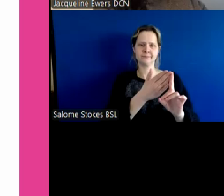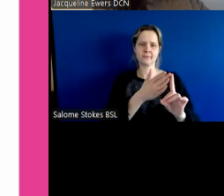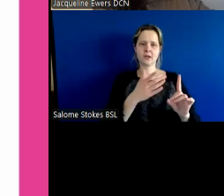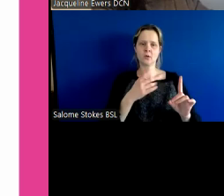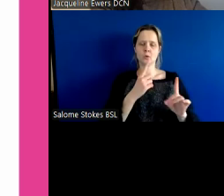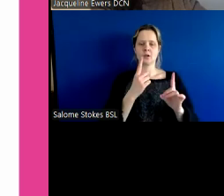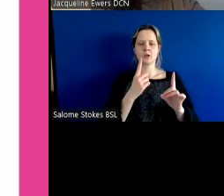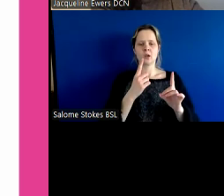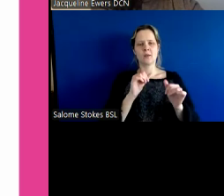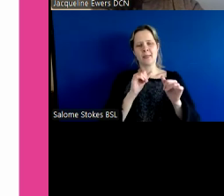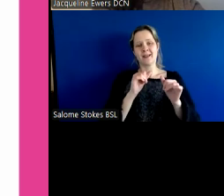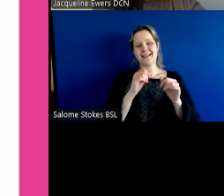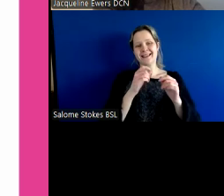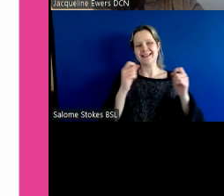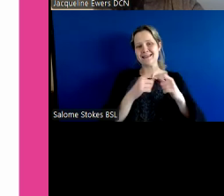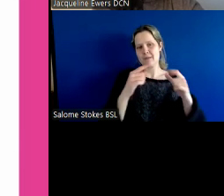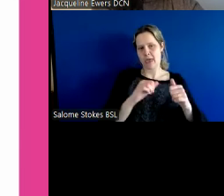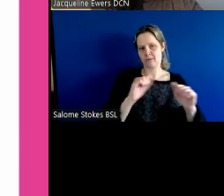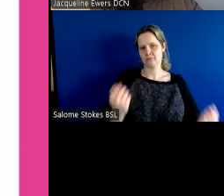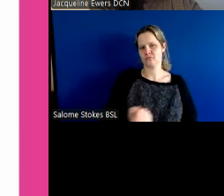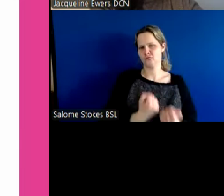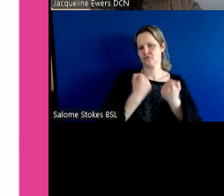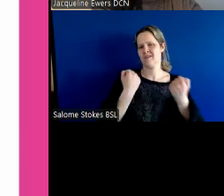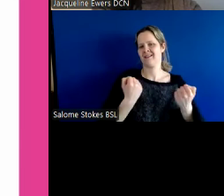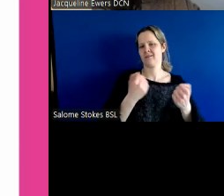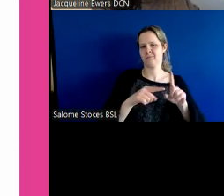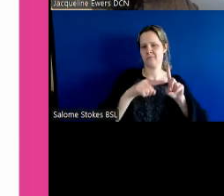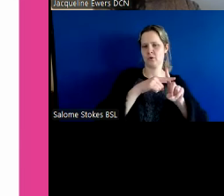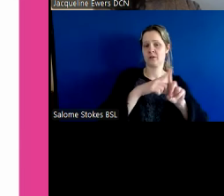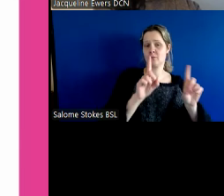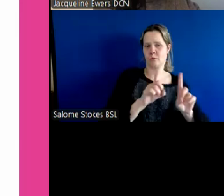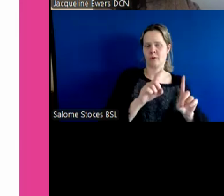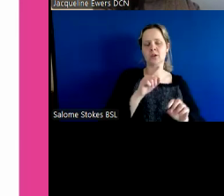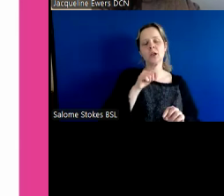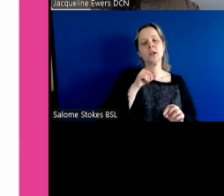that we've talked about is that it enables you to understand